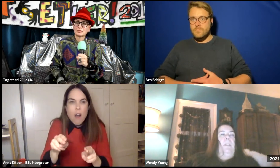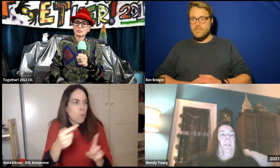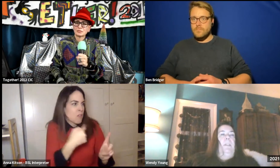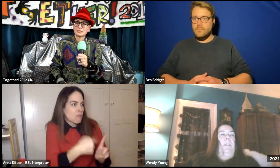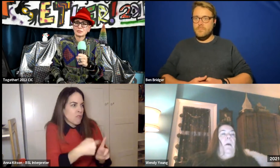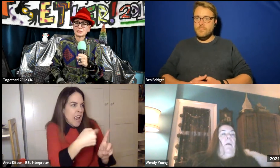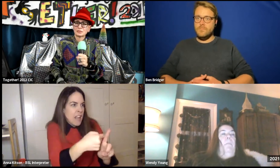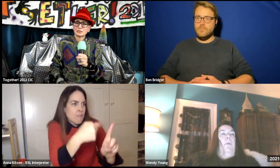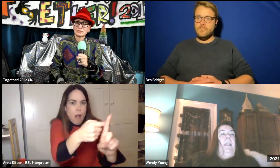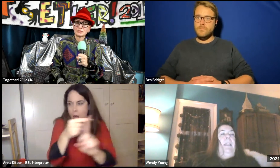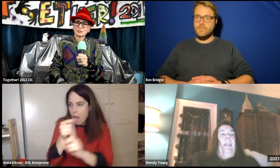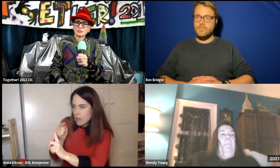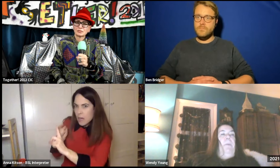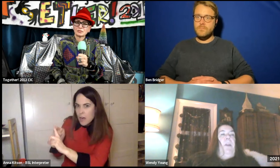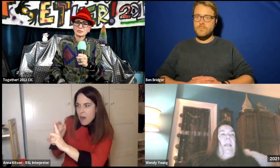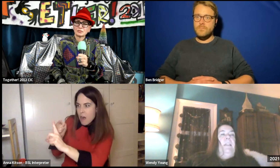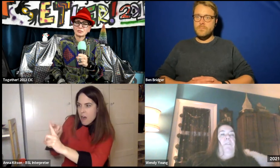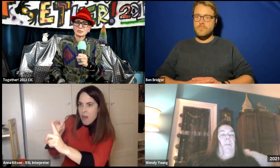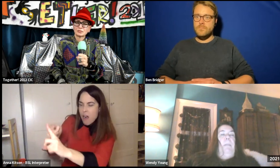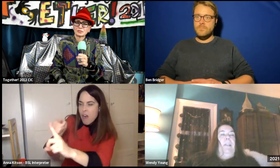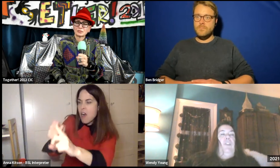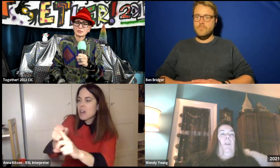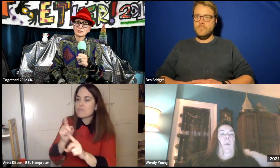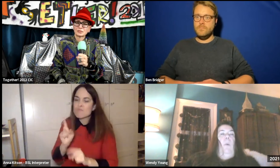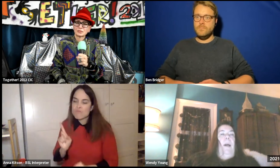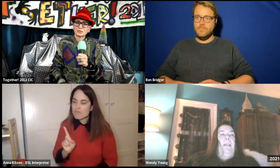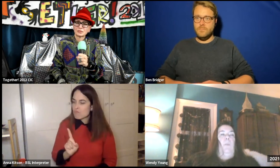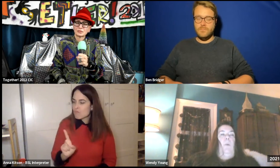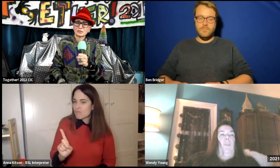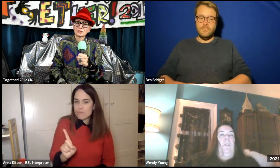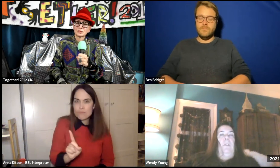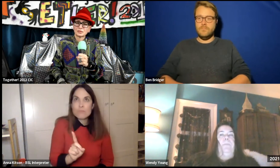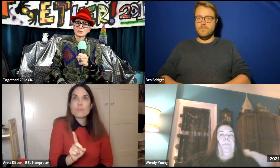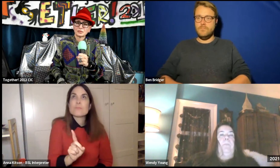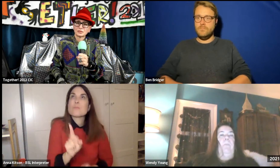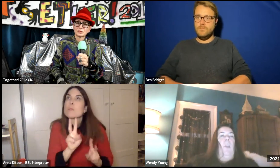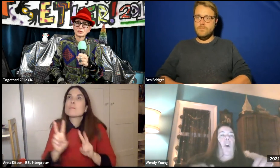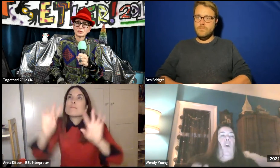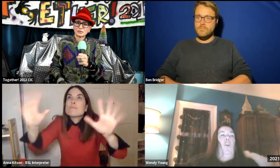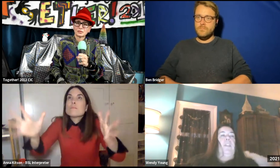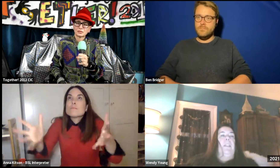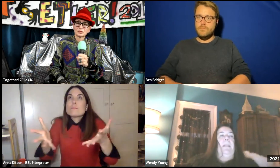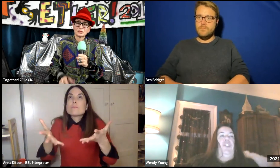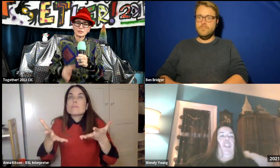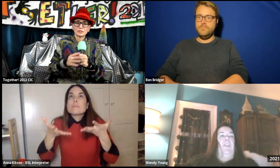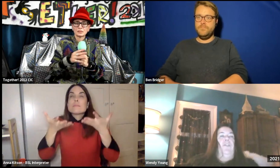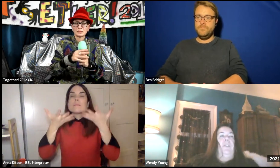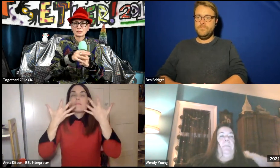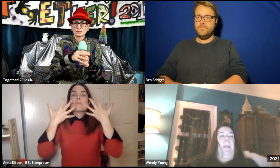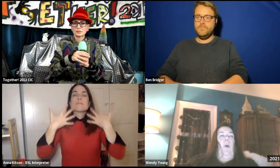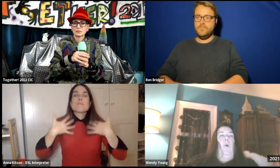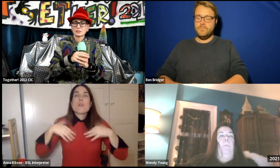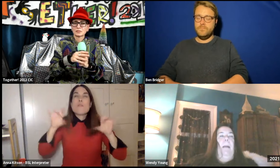Breathing in praise of the magical wise ones, awesome enchantress behold my